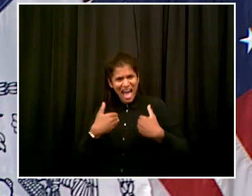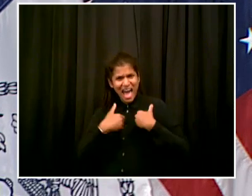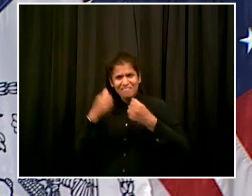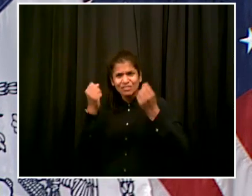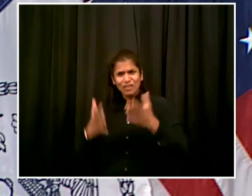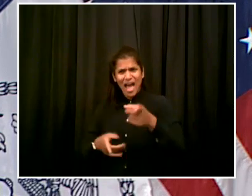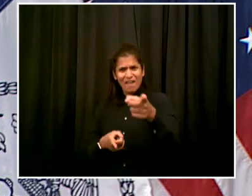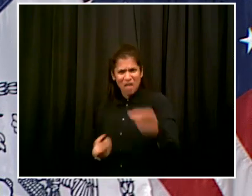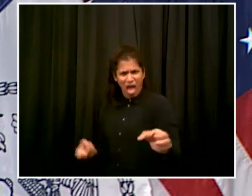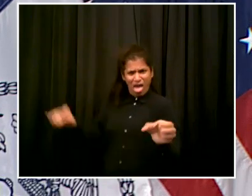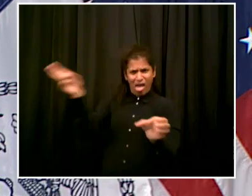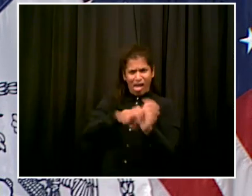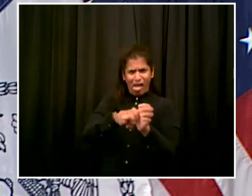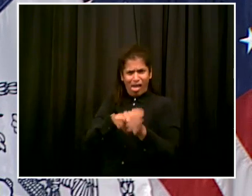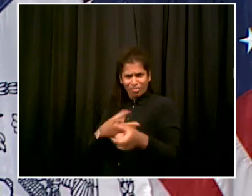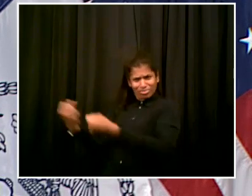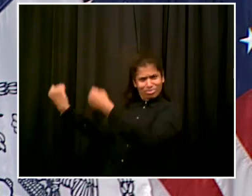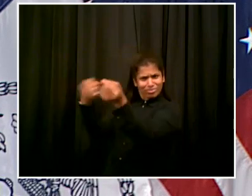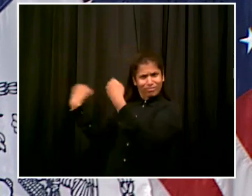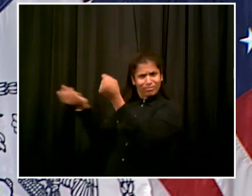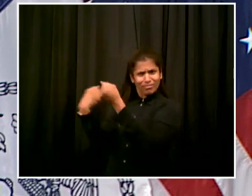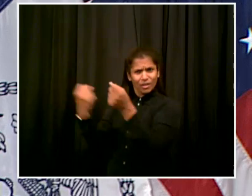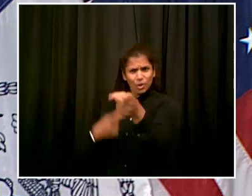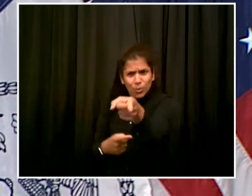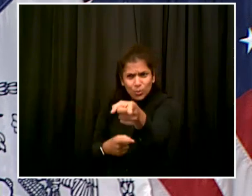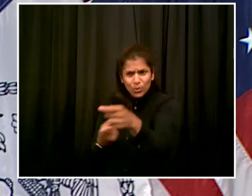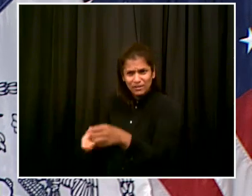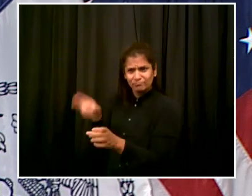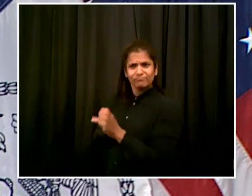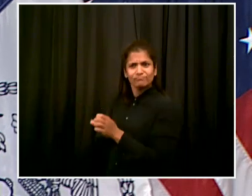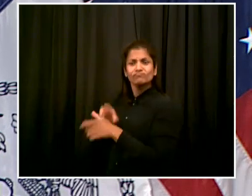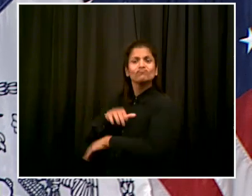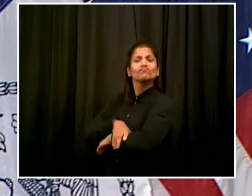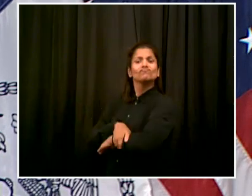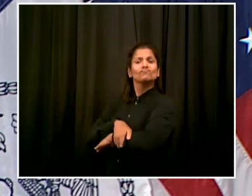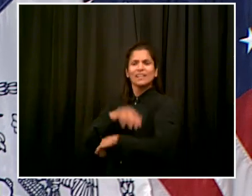QUESTIONS IS, YOU ARE RIDVEN